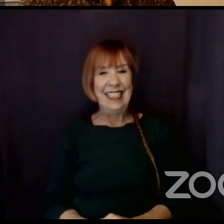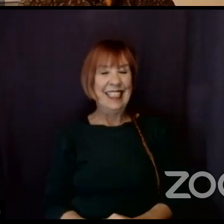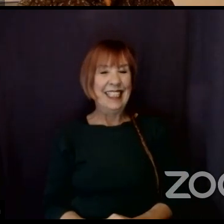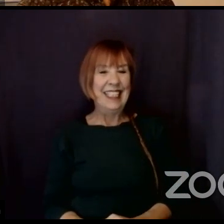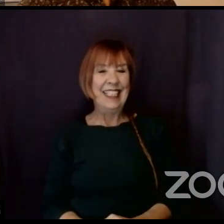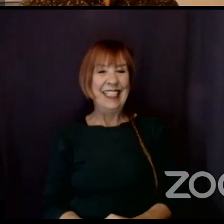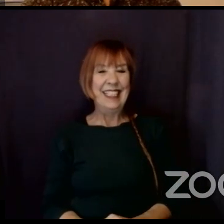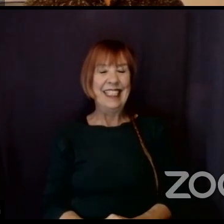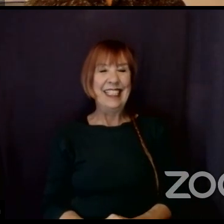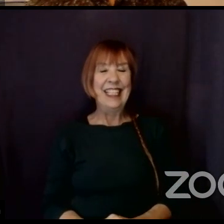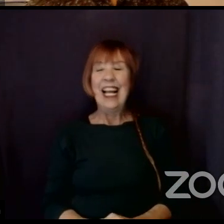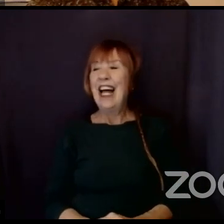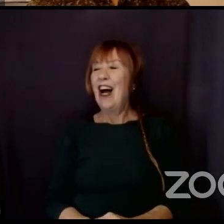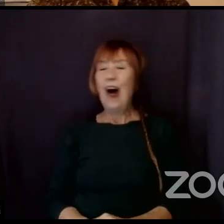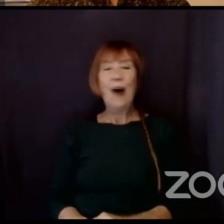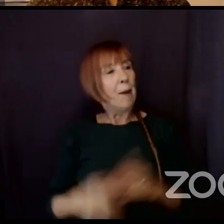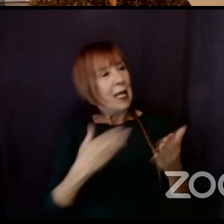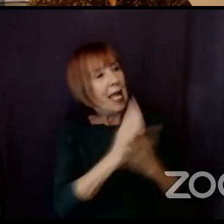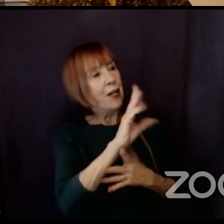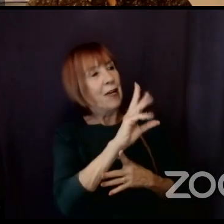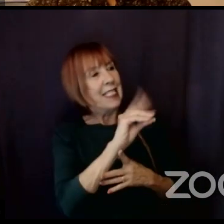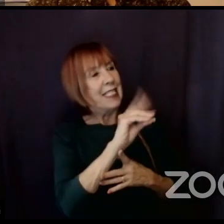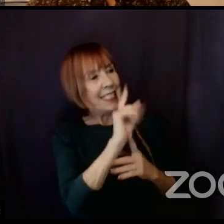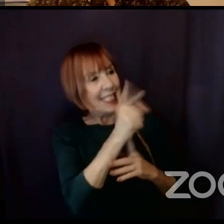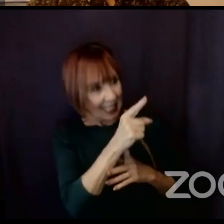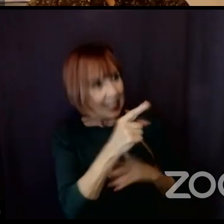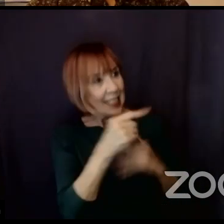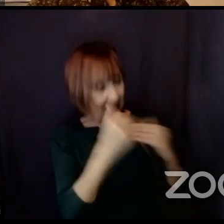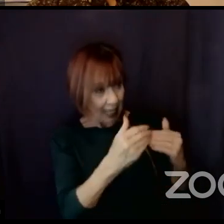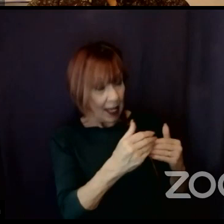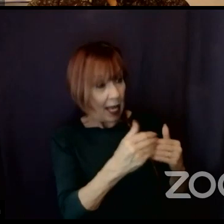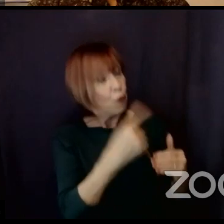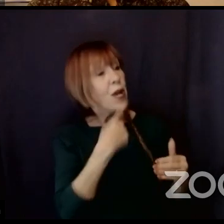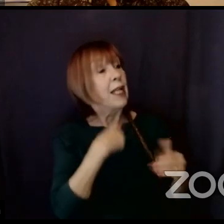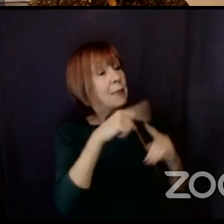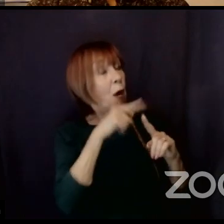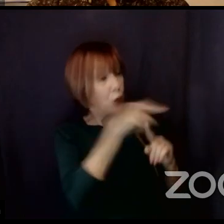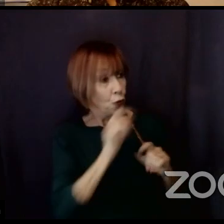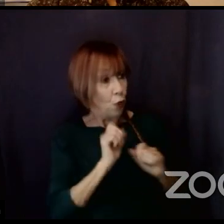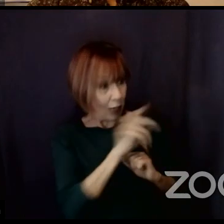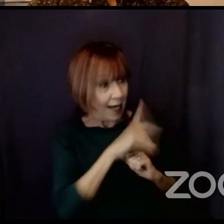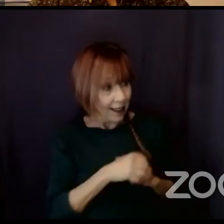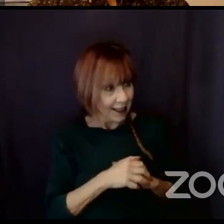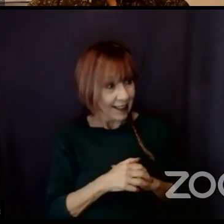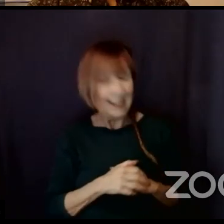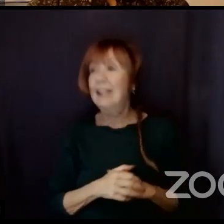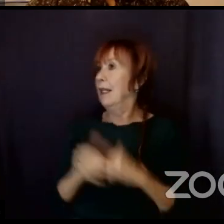Well, hey, I'm gonna give you 60 seconds on the clock and then you tell us about you, all right? Absolutely.